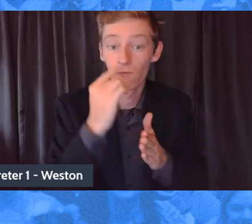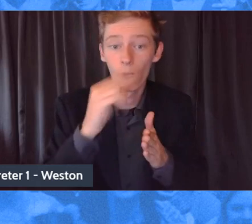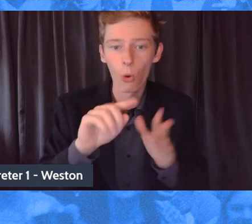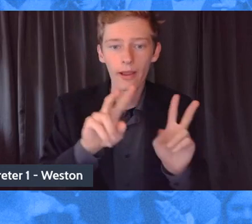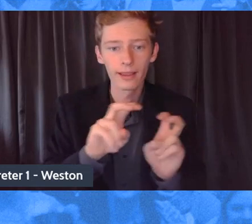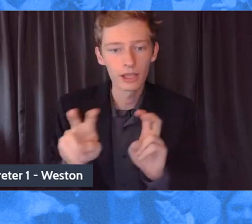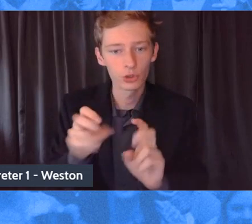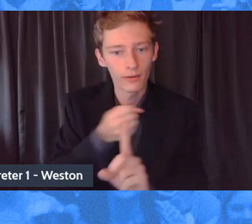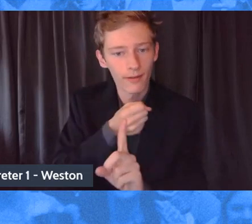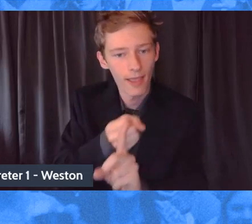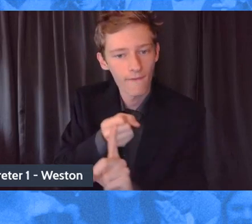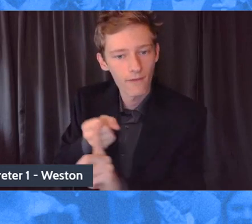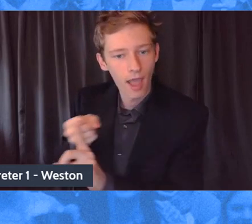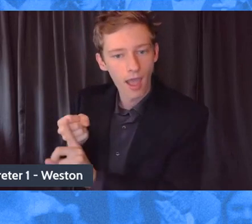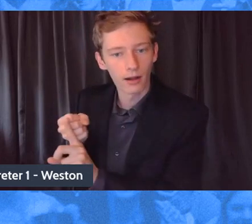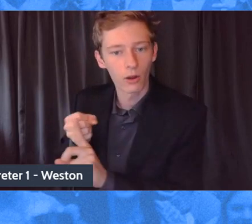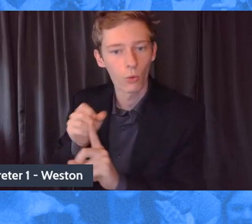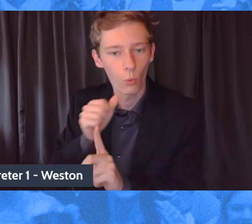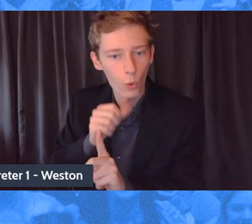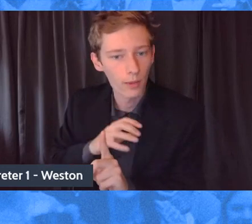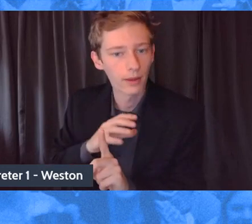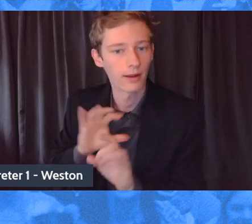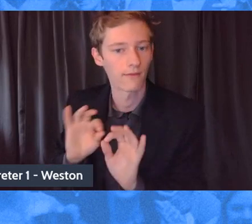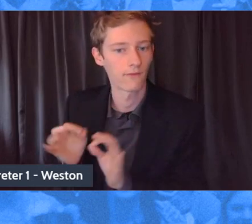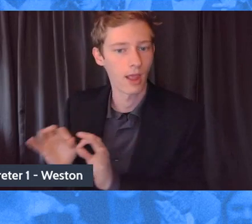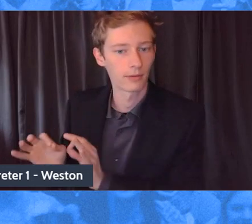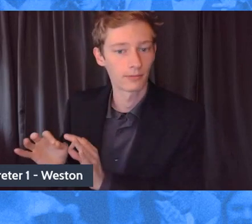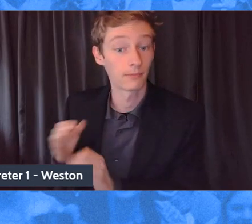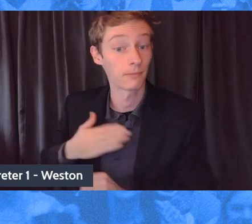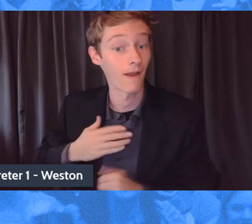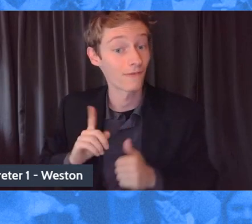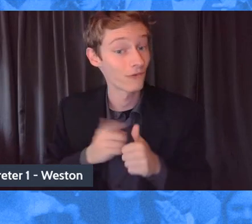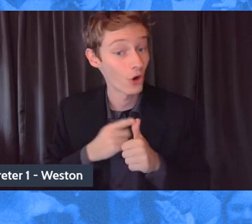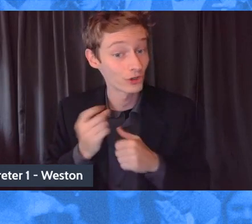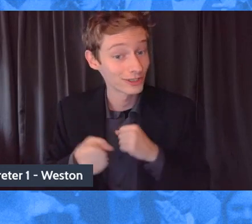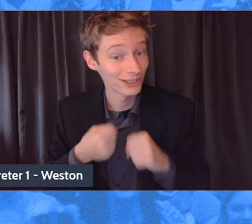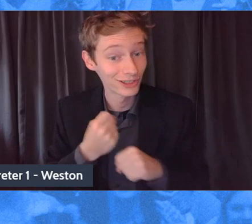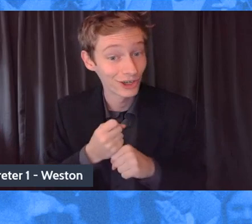I became a mom in my first year in office and then,